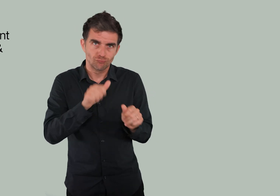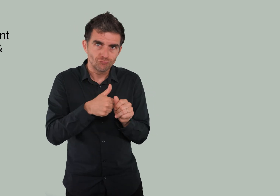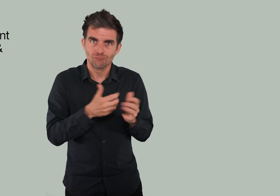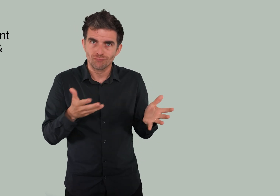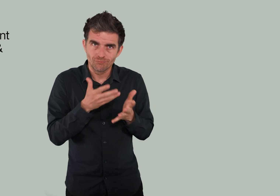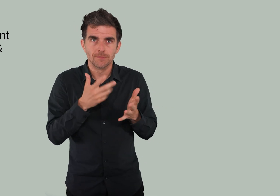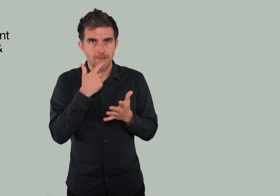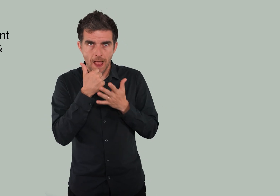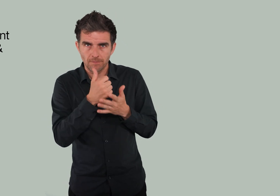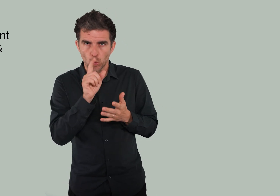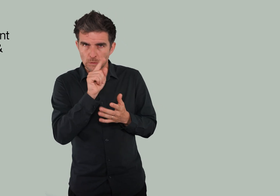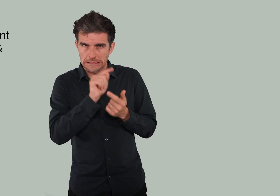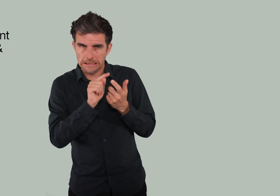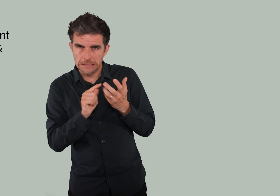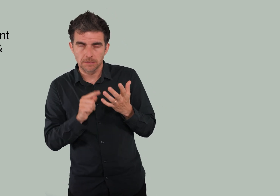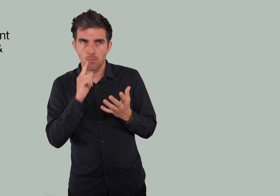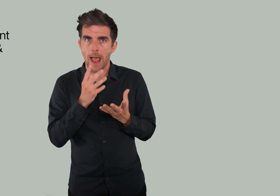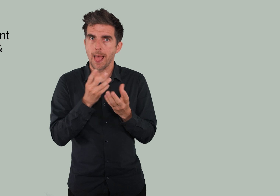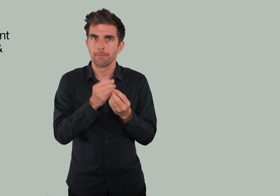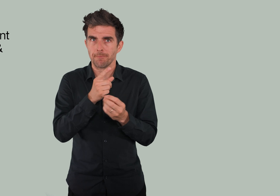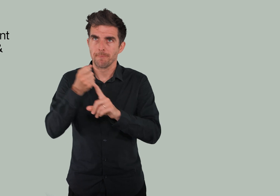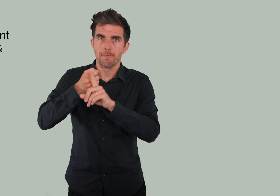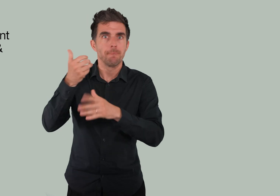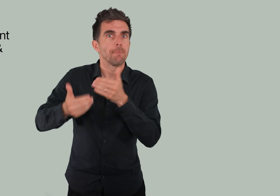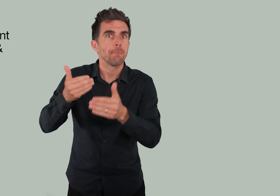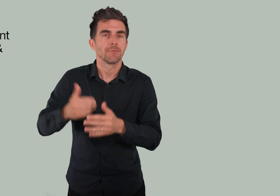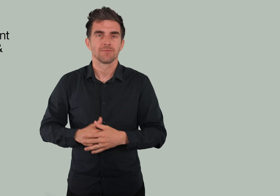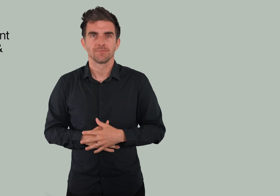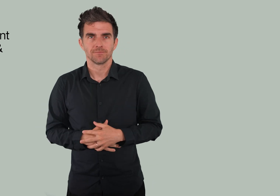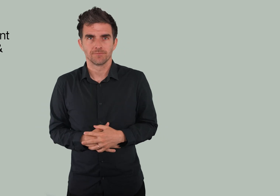which advise them on the types of evidence that will be helpful.